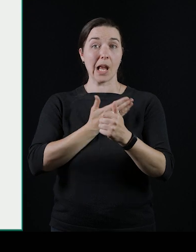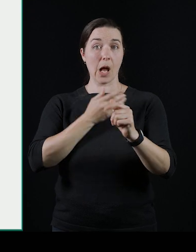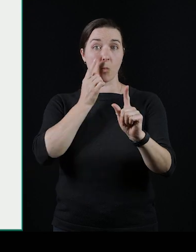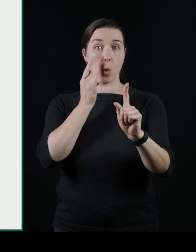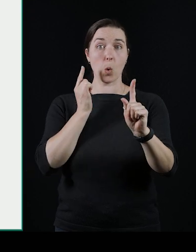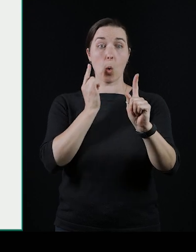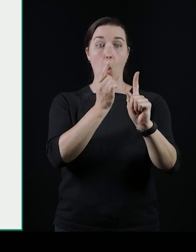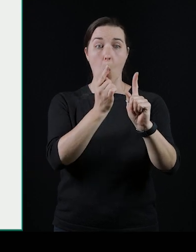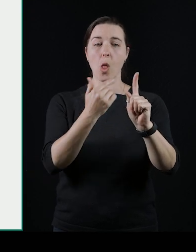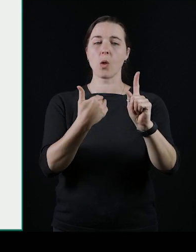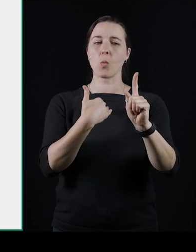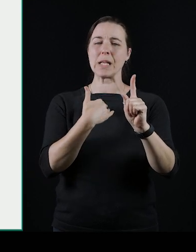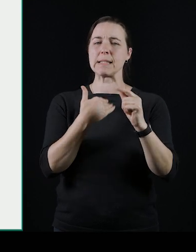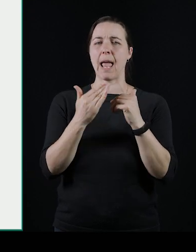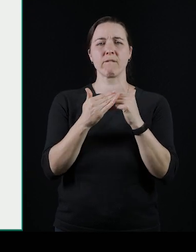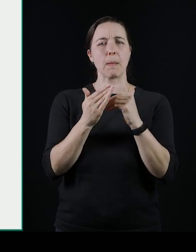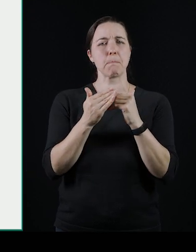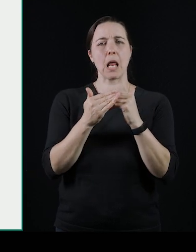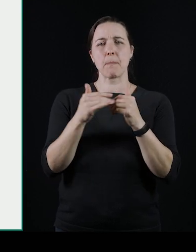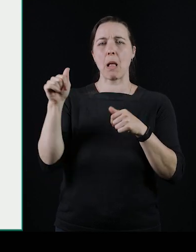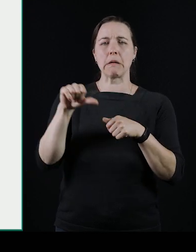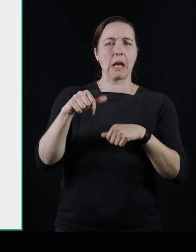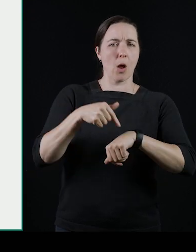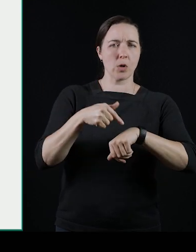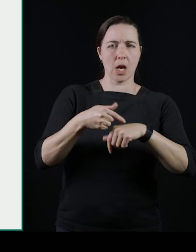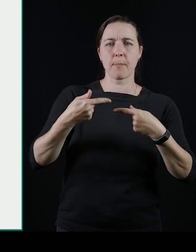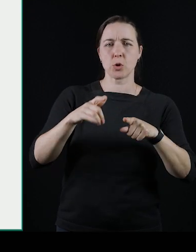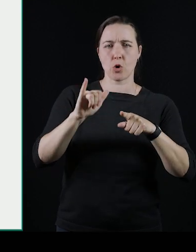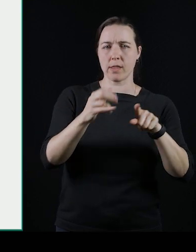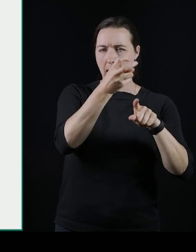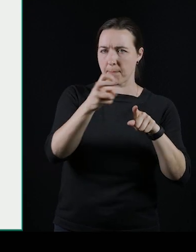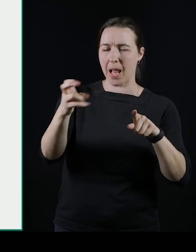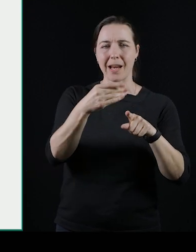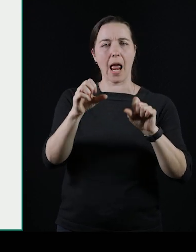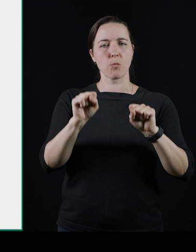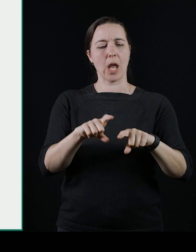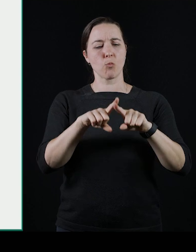Our goal was to have minimal downtime during the migration and to reliably migrate